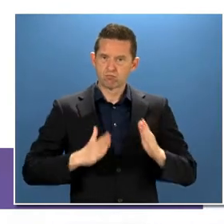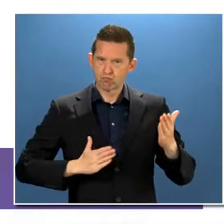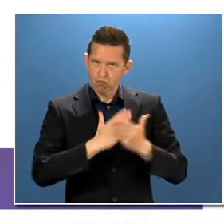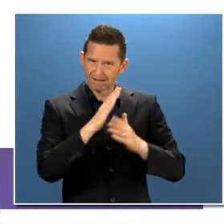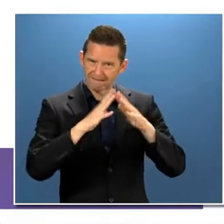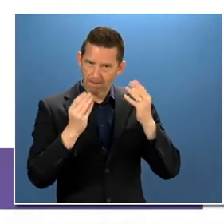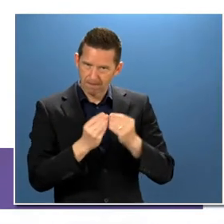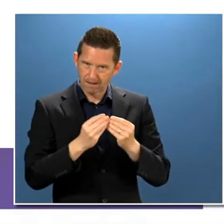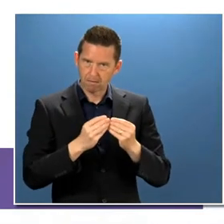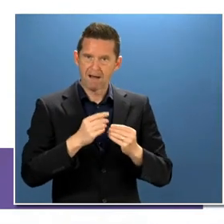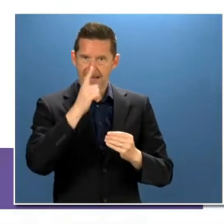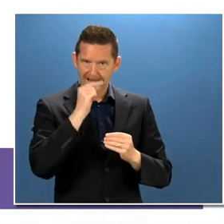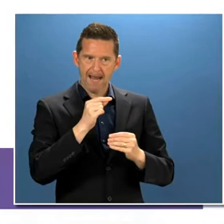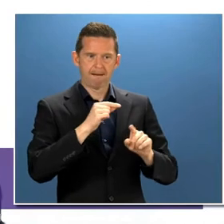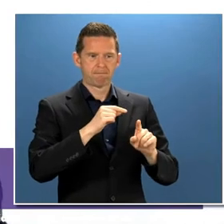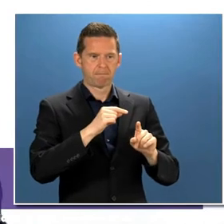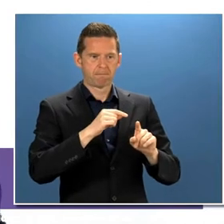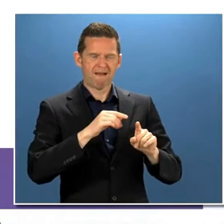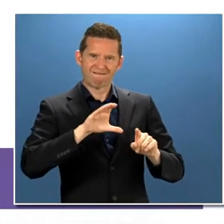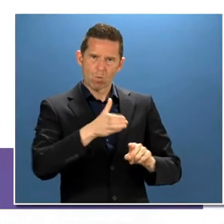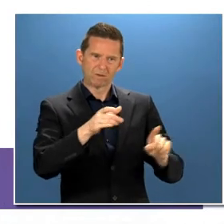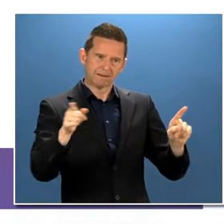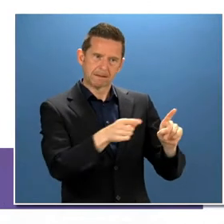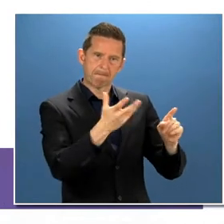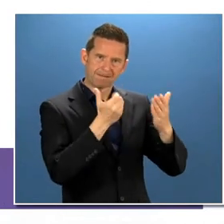enforceable to protect people with disabilities, but also that guides